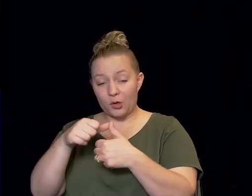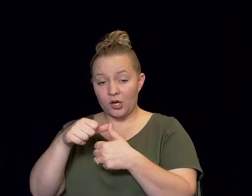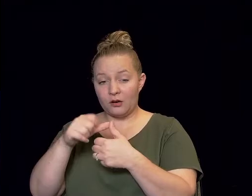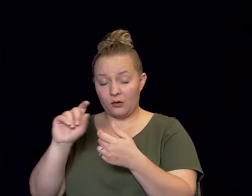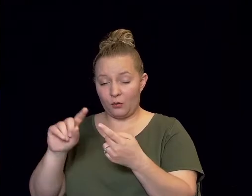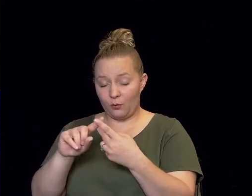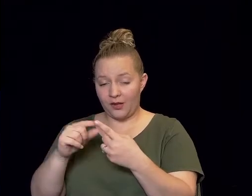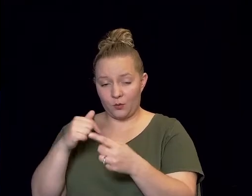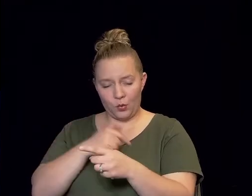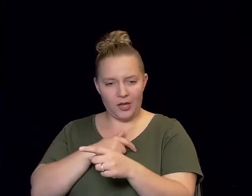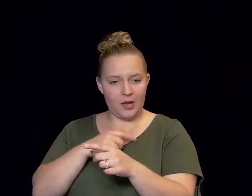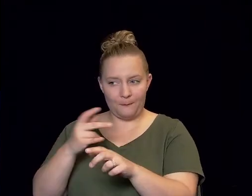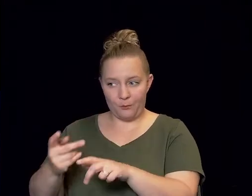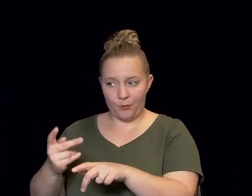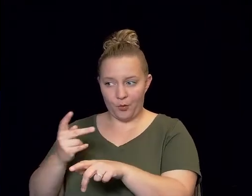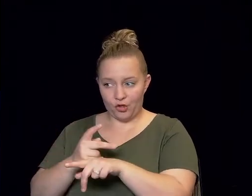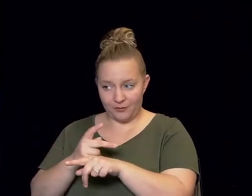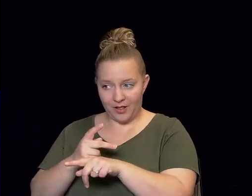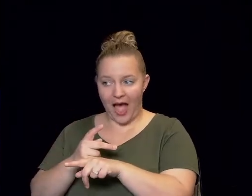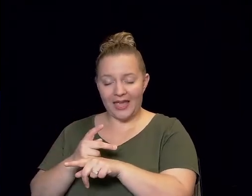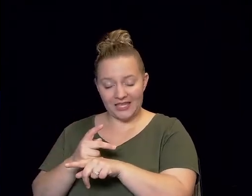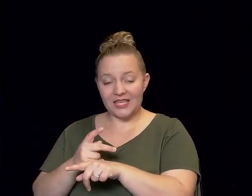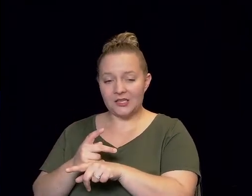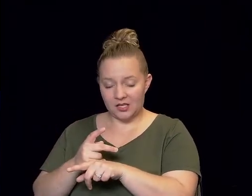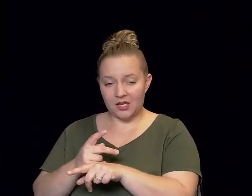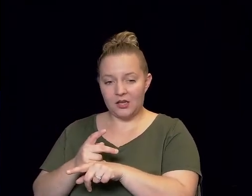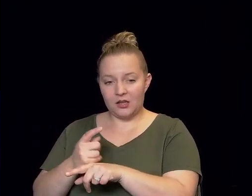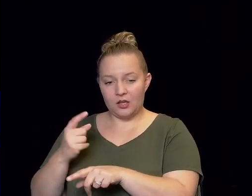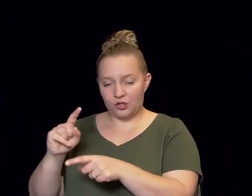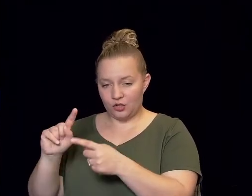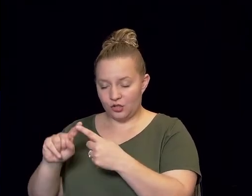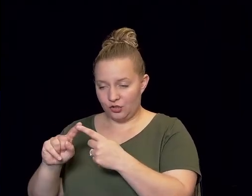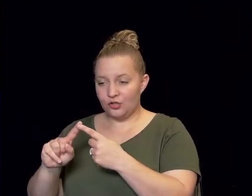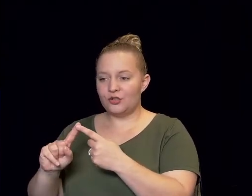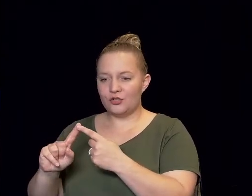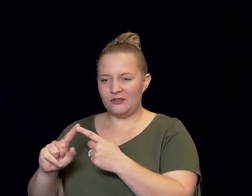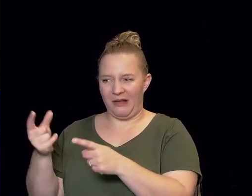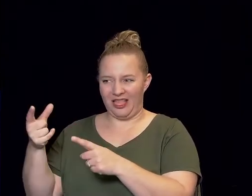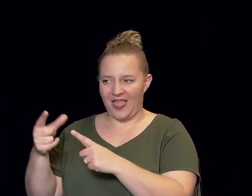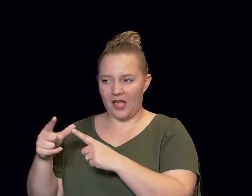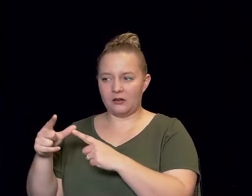we are multiplying, especially two variables, you can go ahead and smush those two things together.